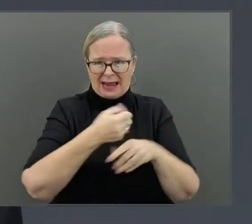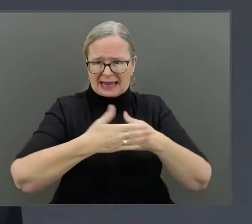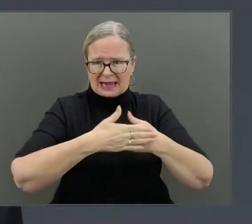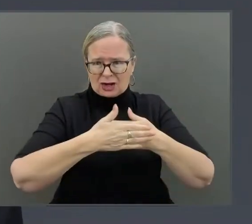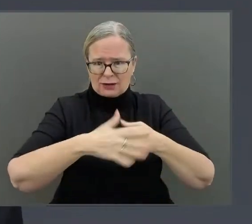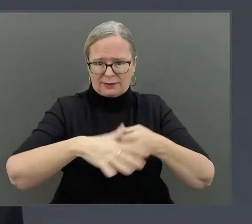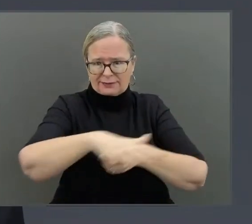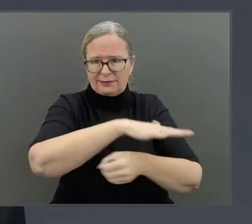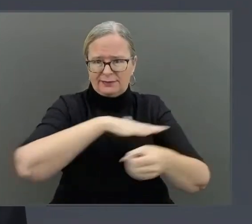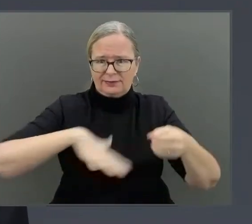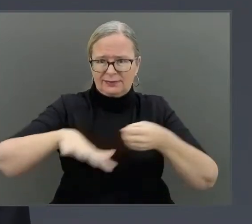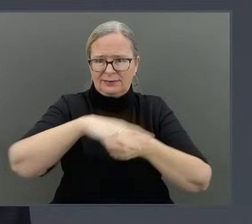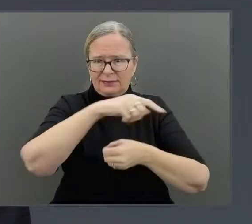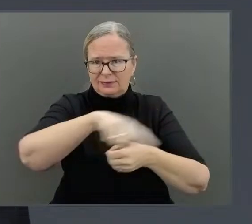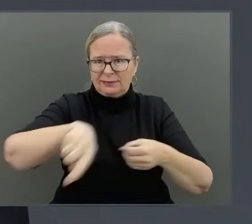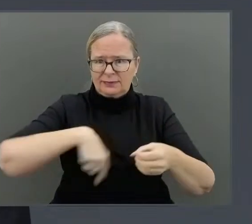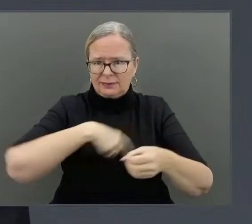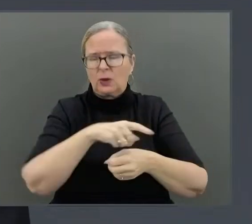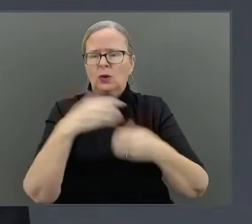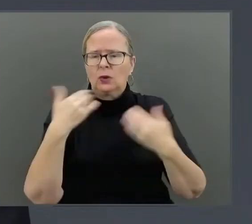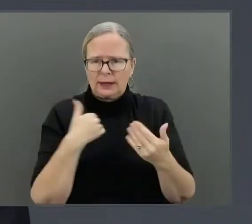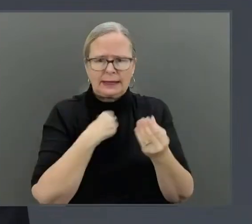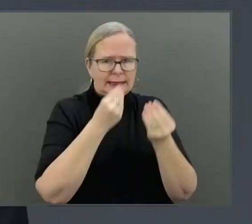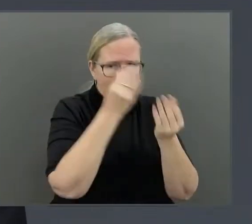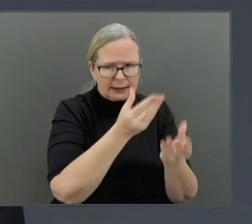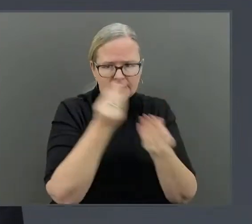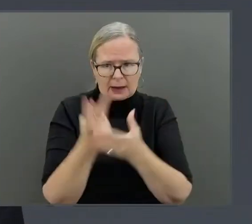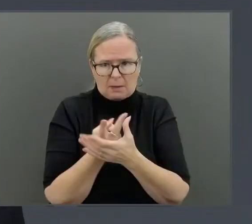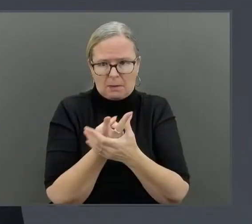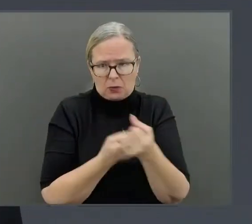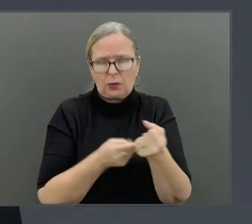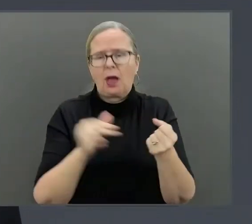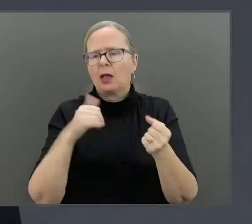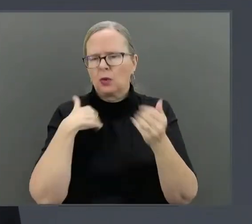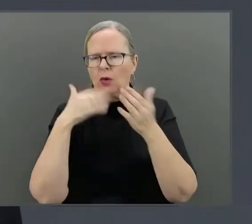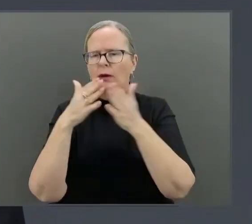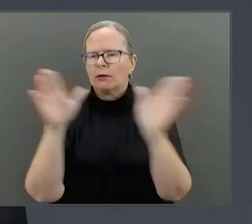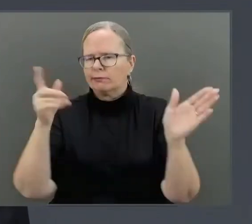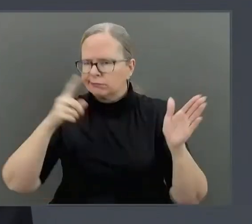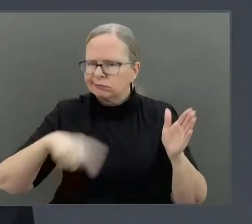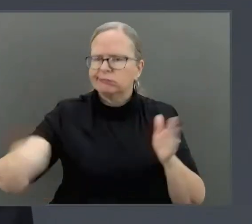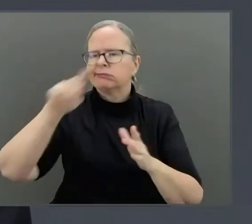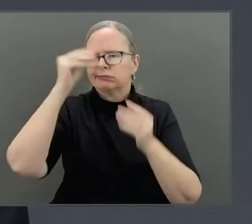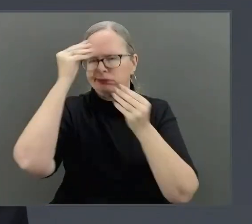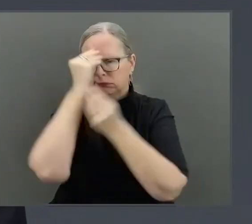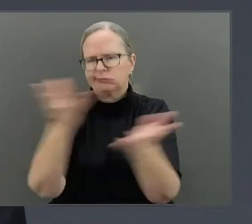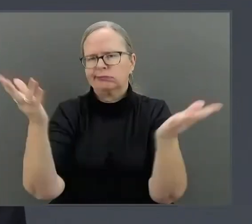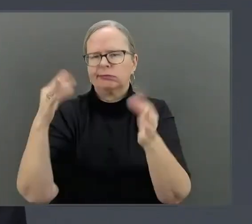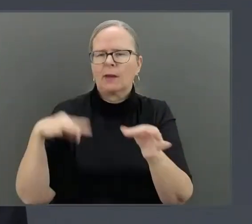with repairing the feeder M our team and the contractors appreciate your support cooperation